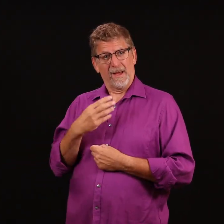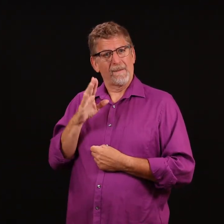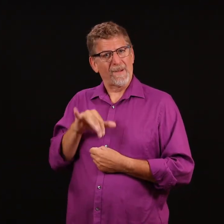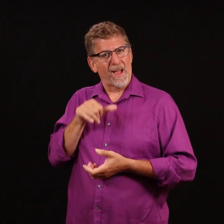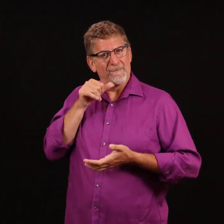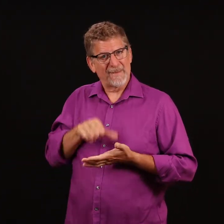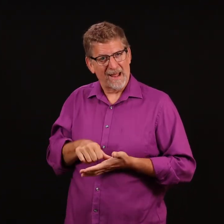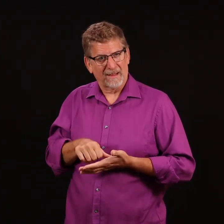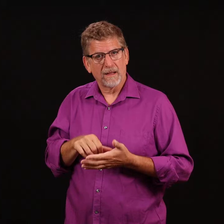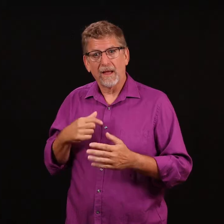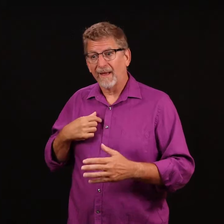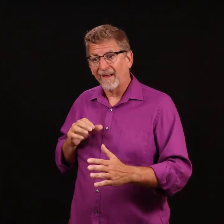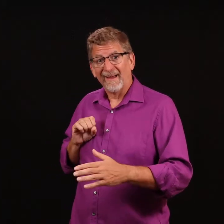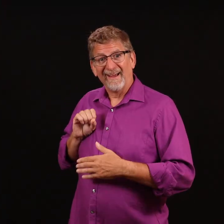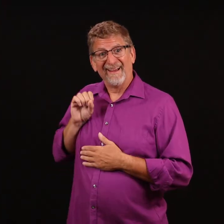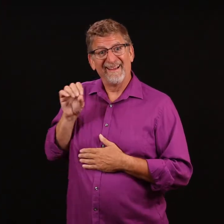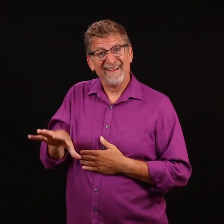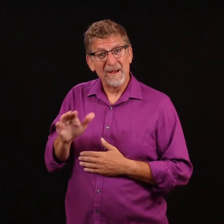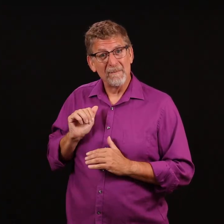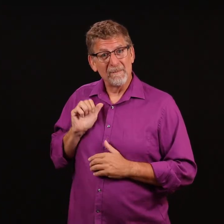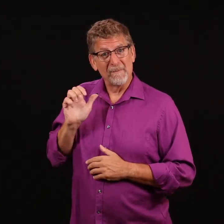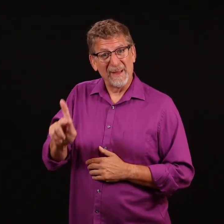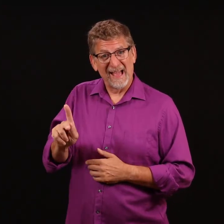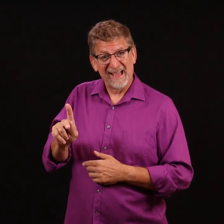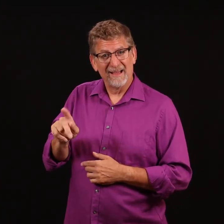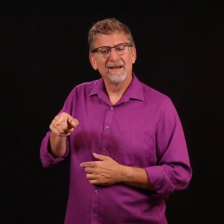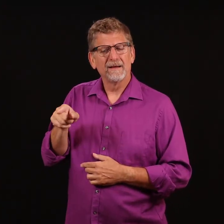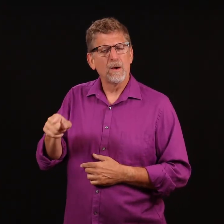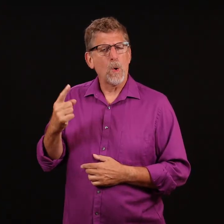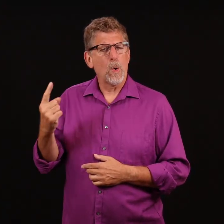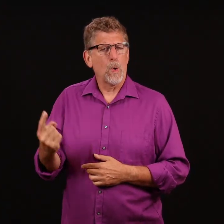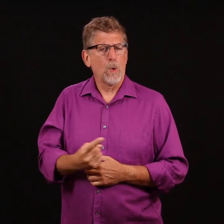through the mail, and sent back through the mail.